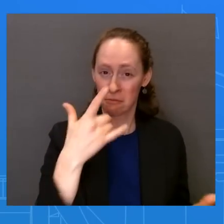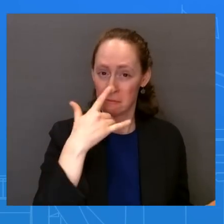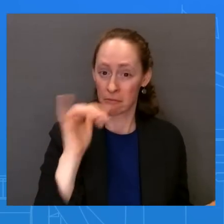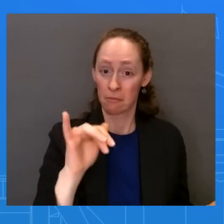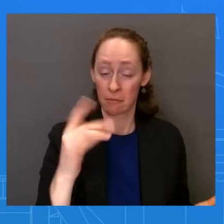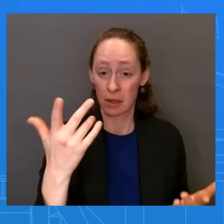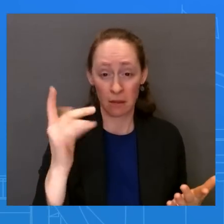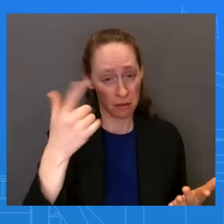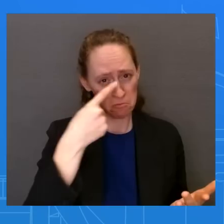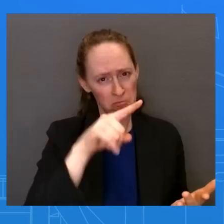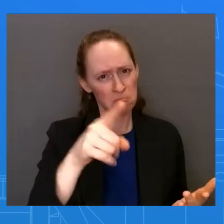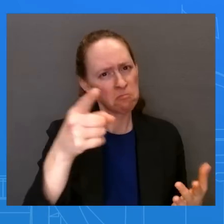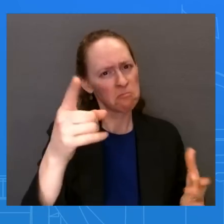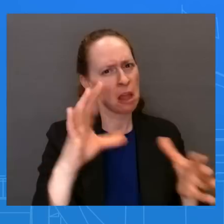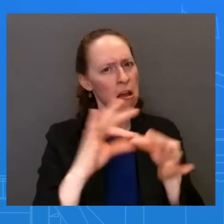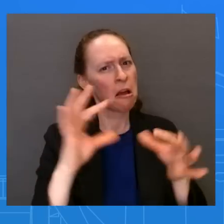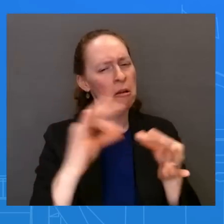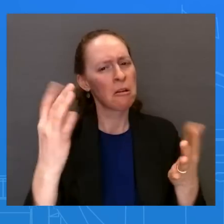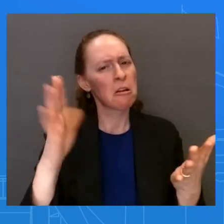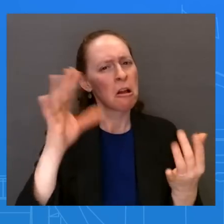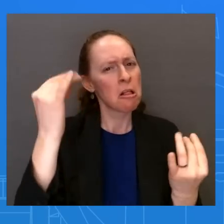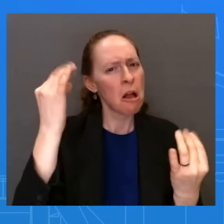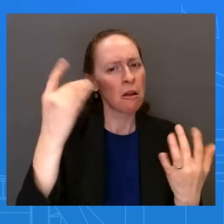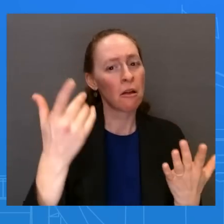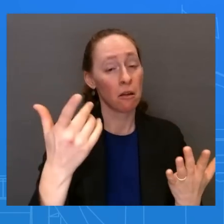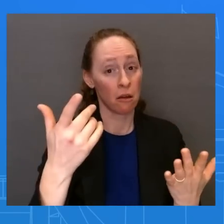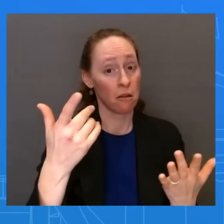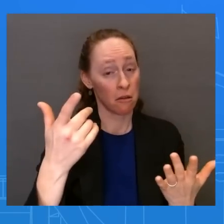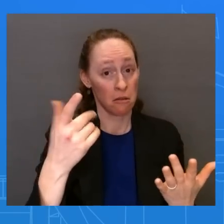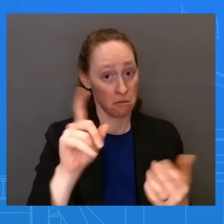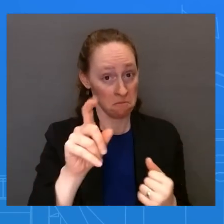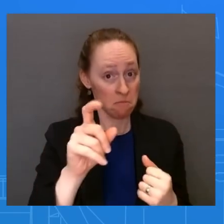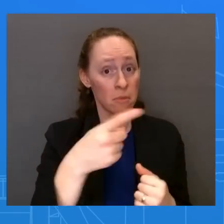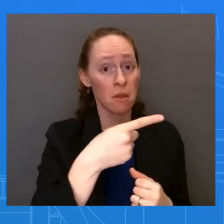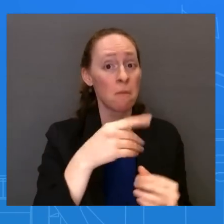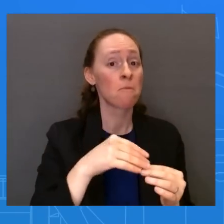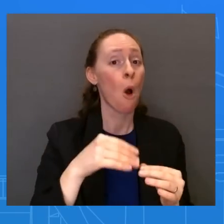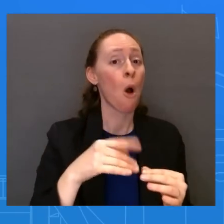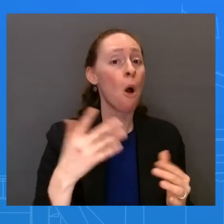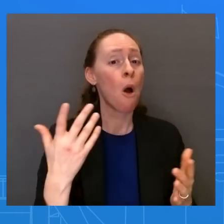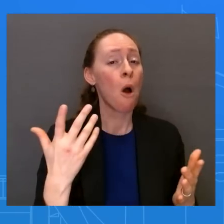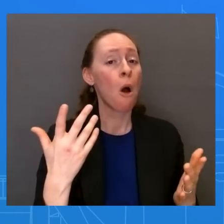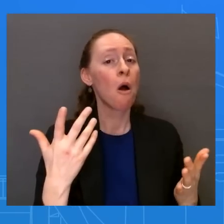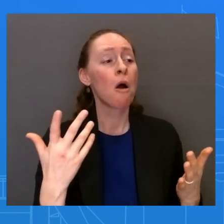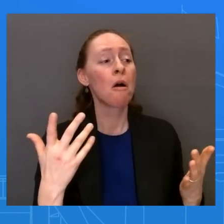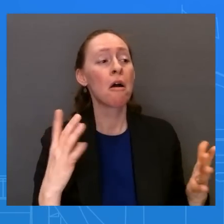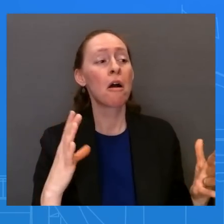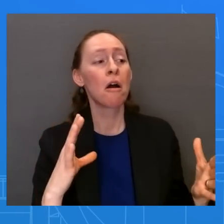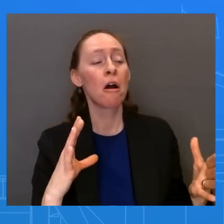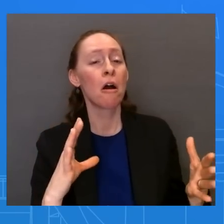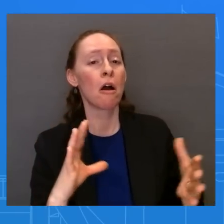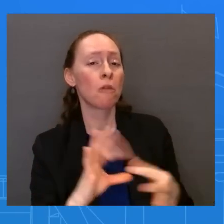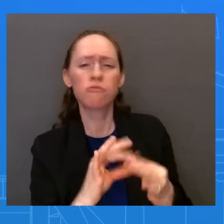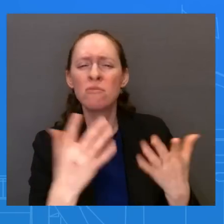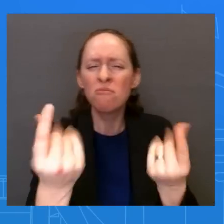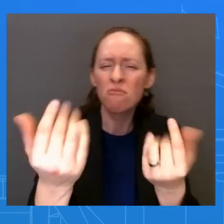Ms. Jean-Pierre: I think we've been very clear on our approach with China. That hasn't changed. We're looking for competition, right? That's what we're -- that's what --